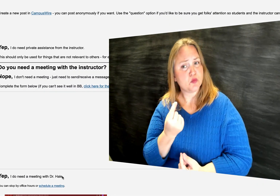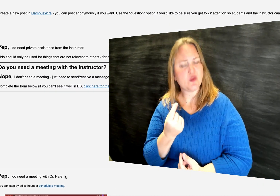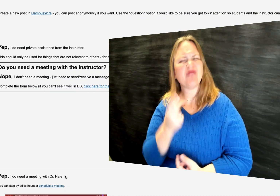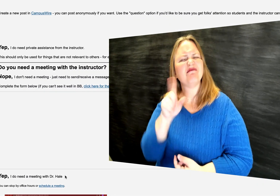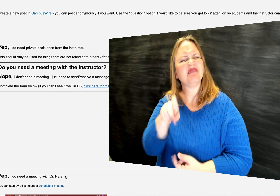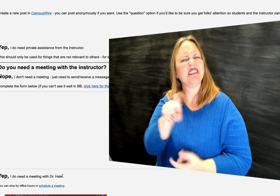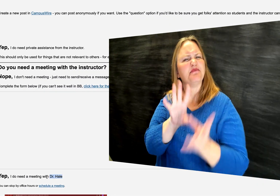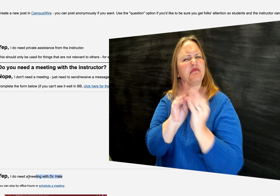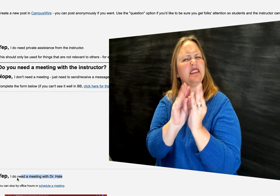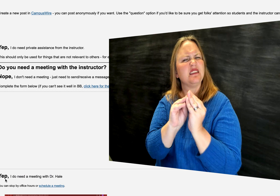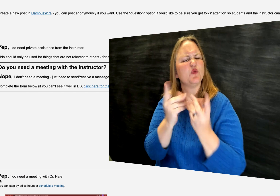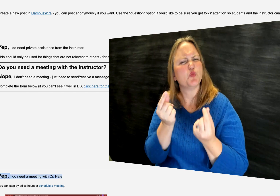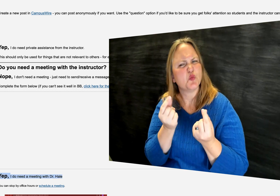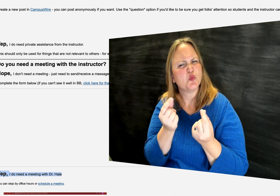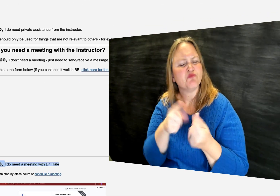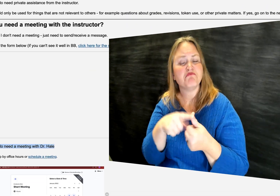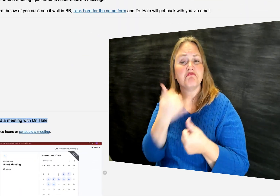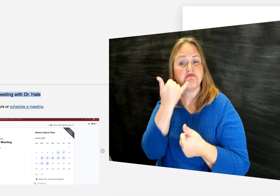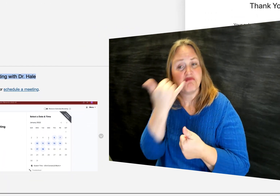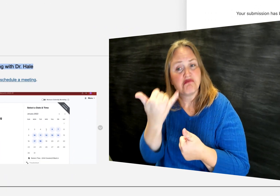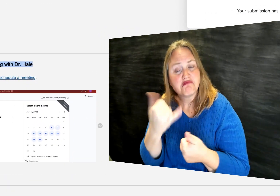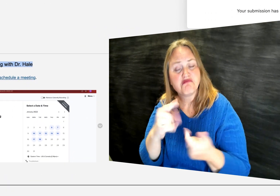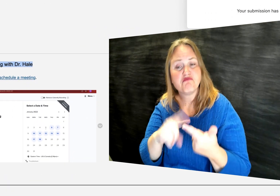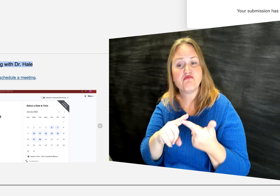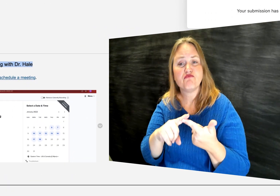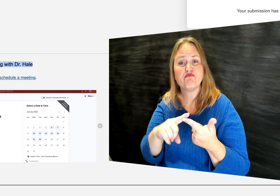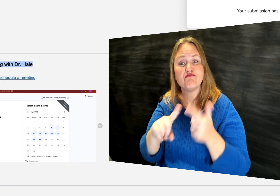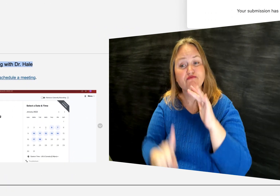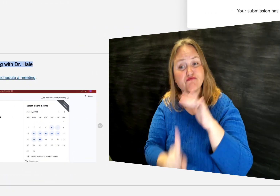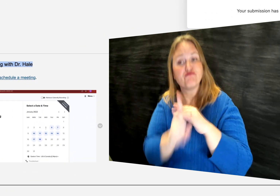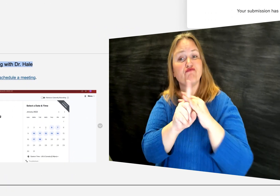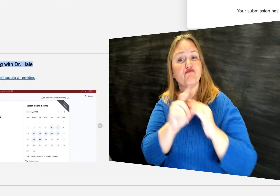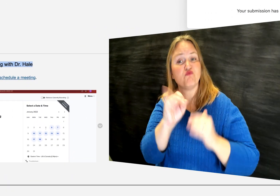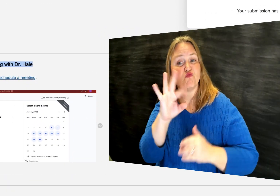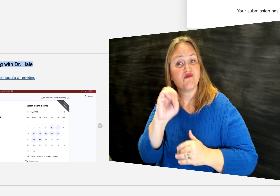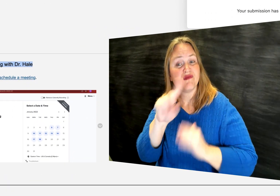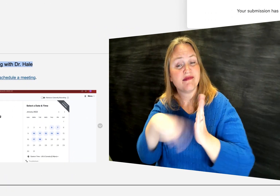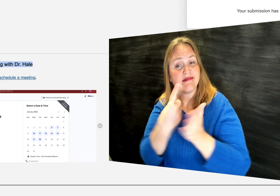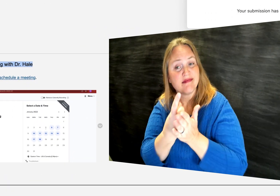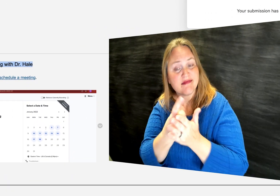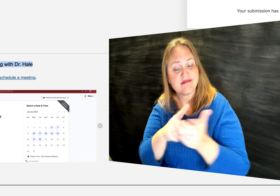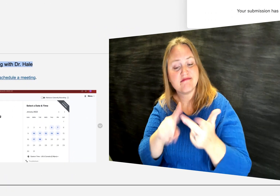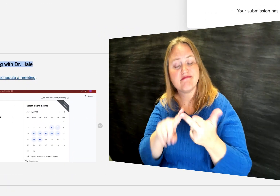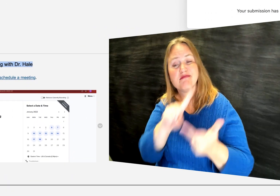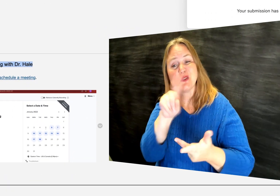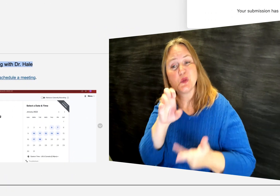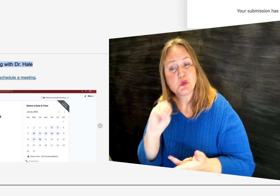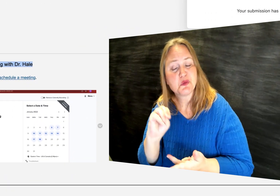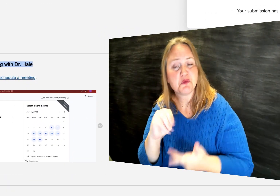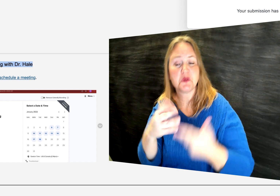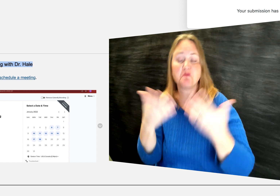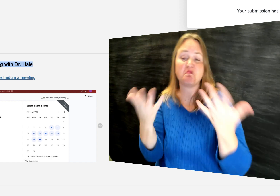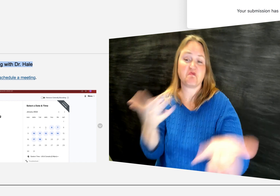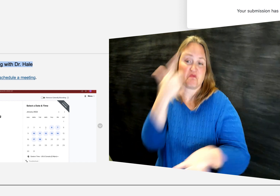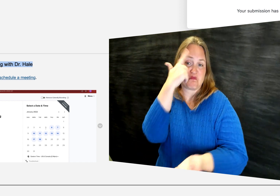Finally, if they need to see me, they can show up during office hours. They could also schedule a meeting during office hours.